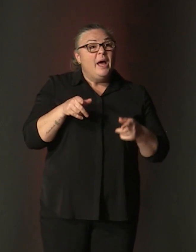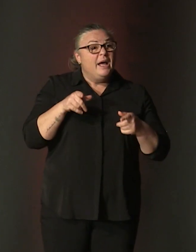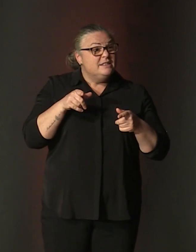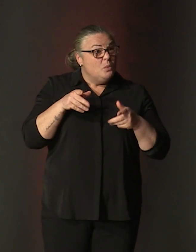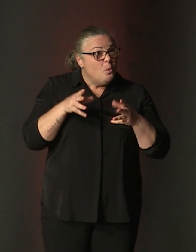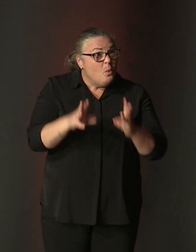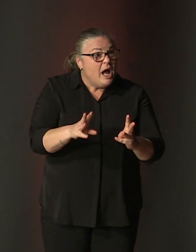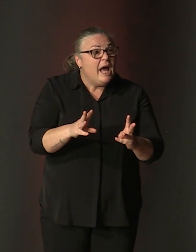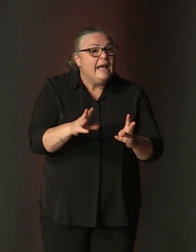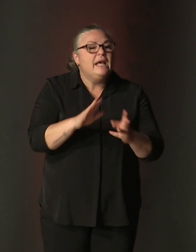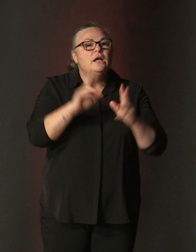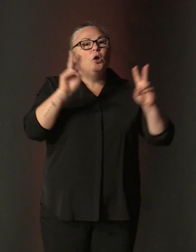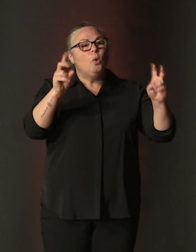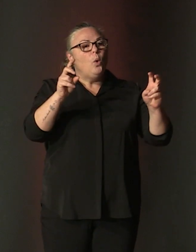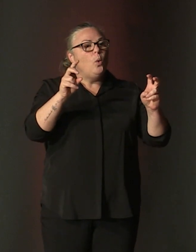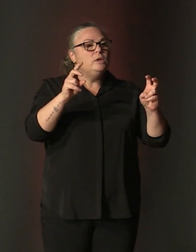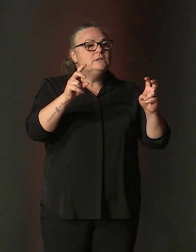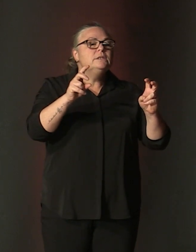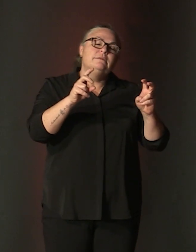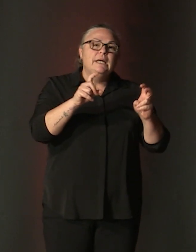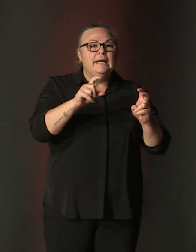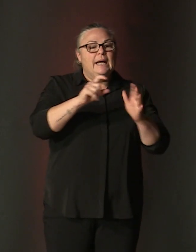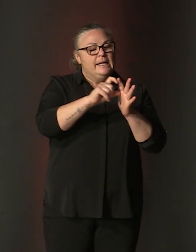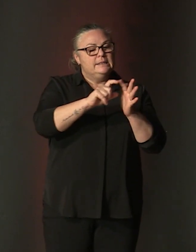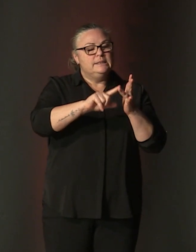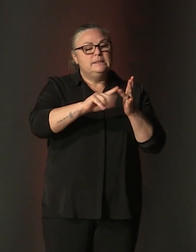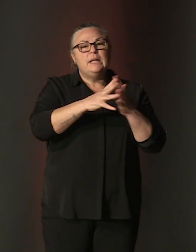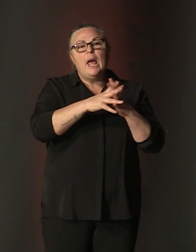So mechanical recycling usually creates lower quality